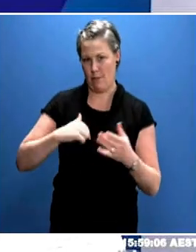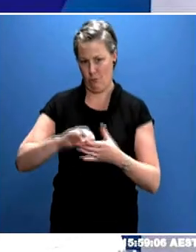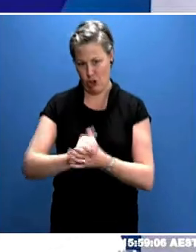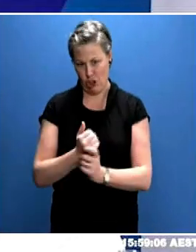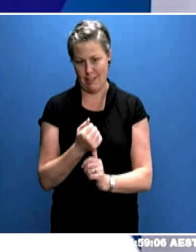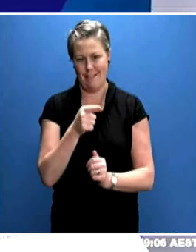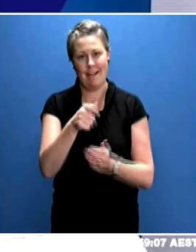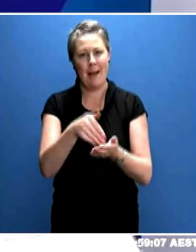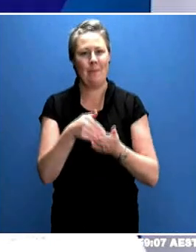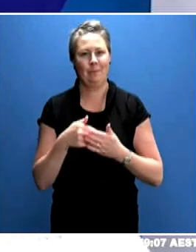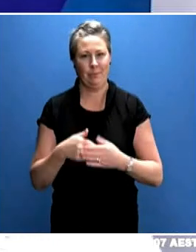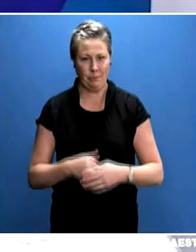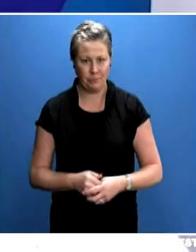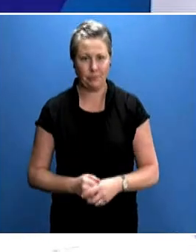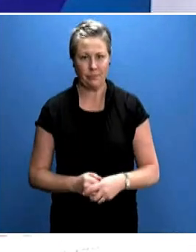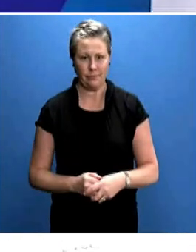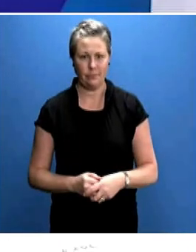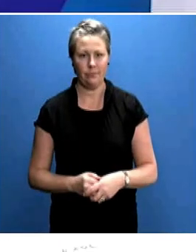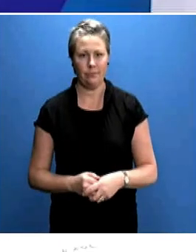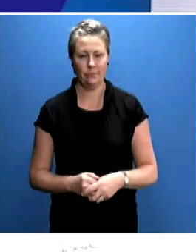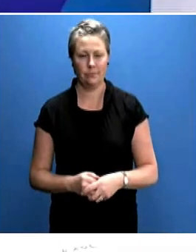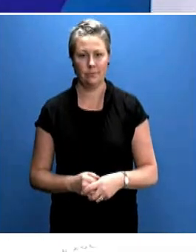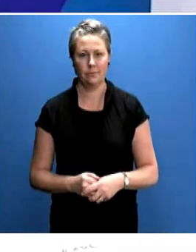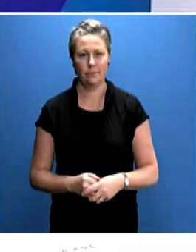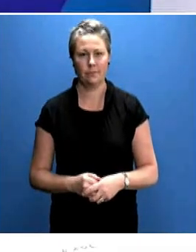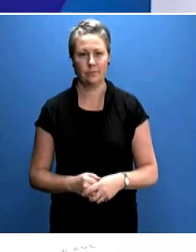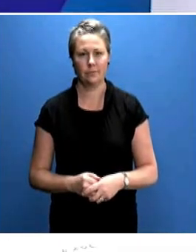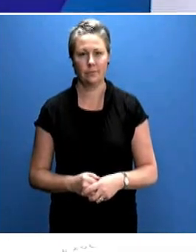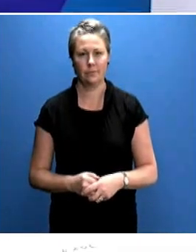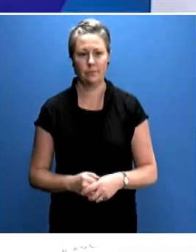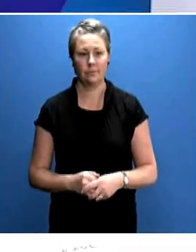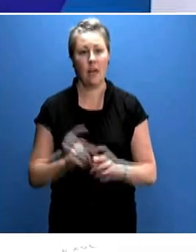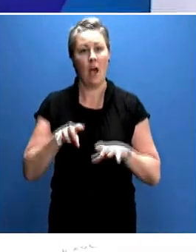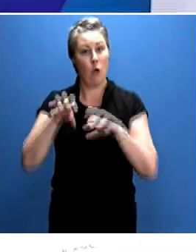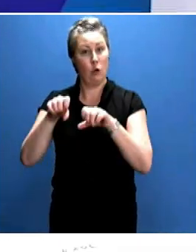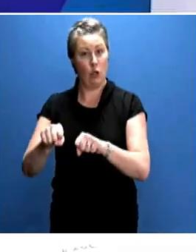Thank you. Thank you, Chair. We adjourn until 10 am tomorrow.